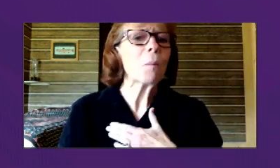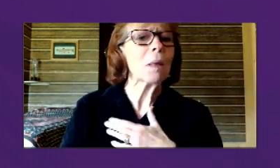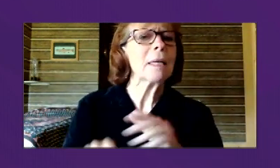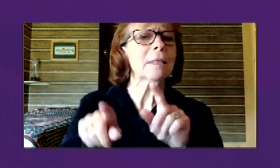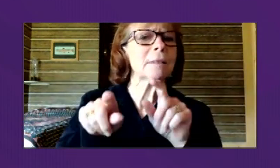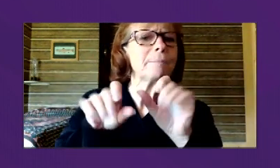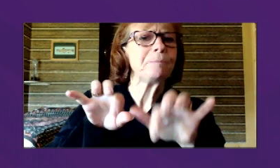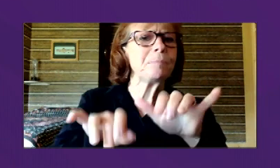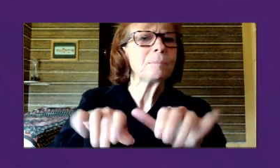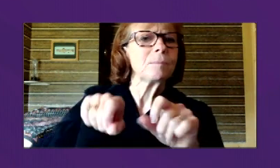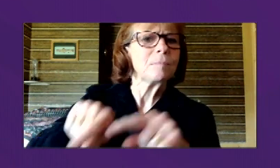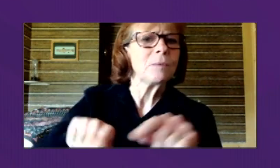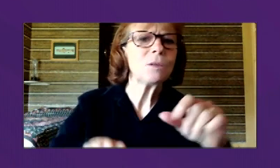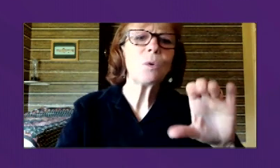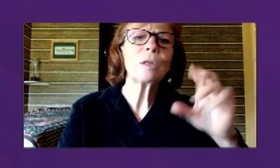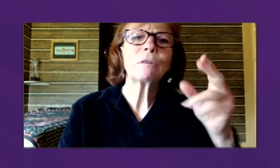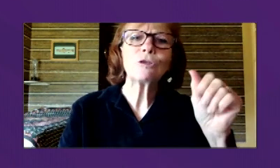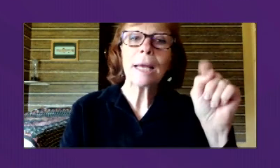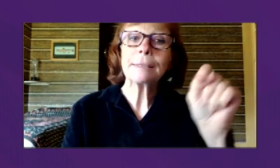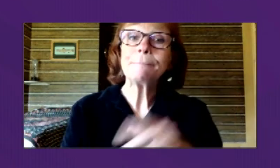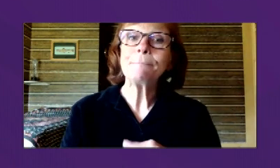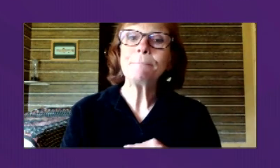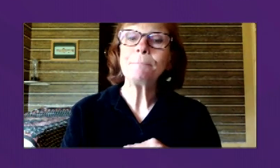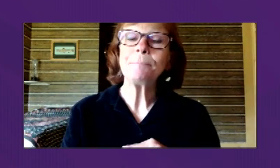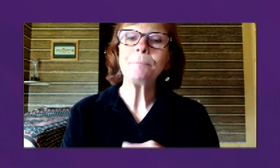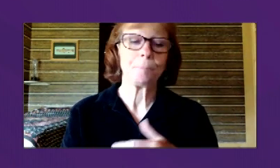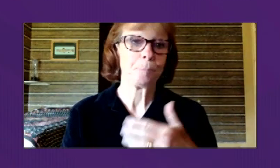Next slide, please. SHANNON WAGNER: